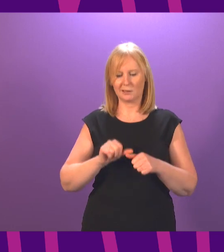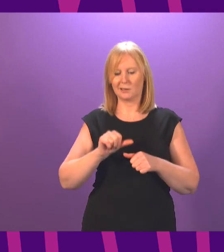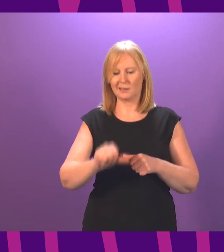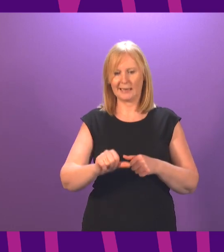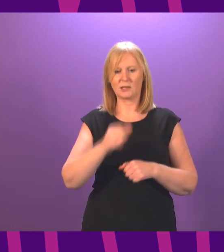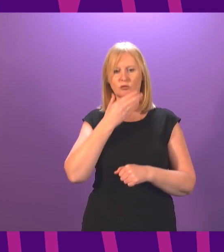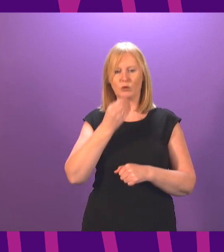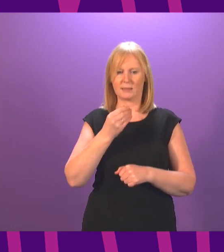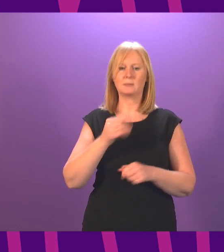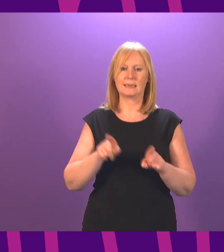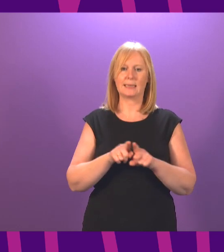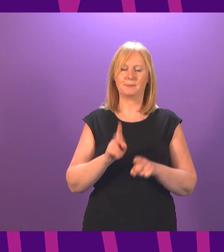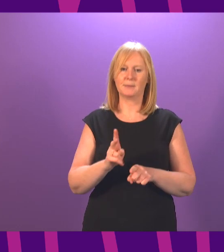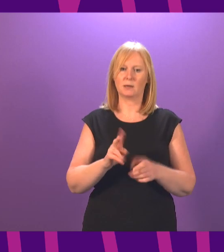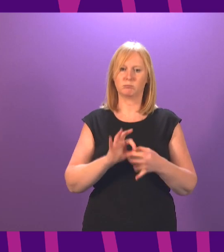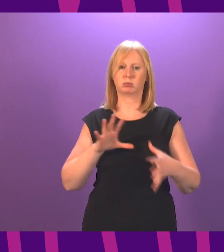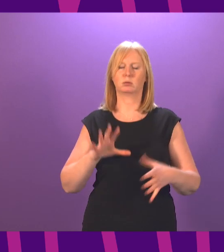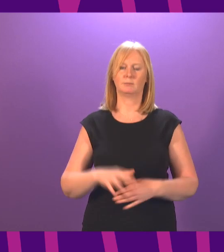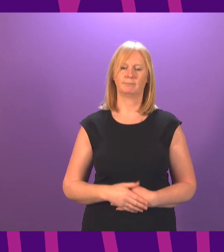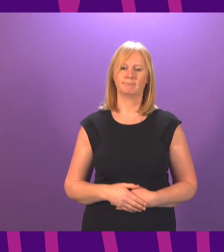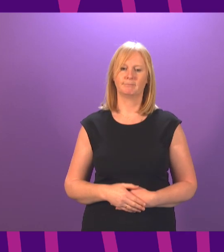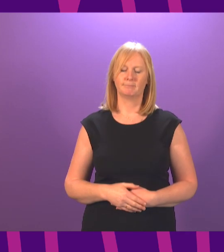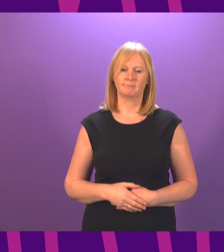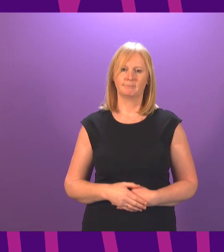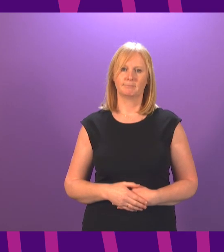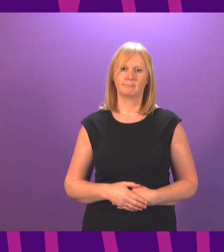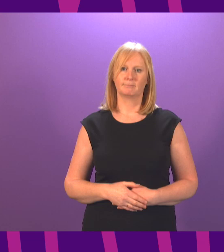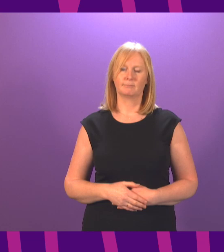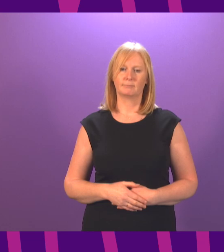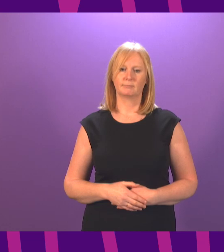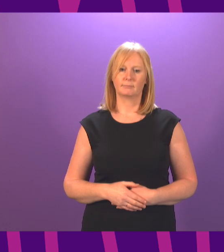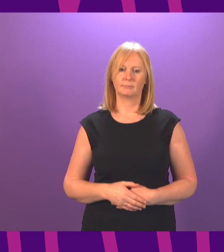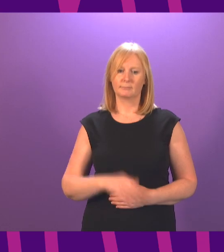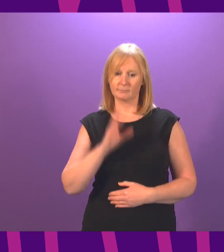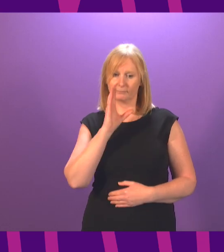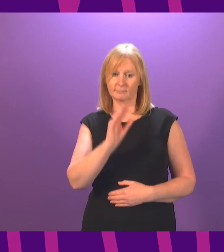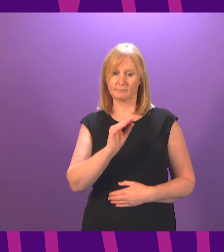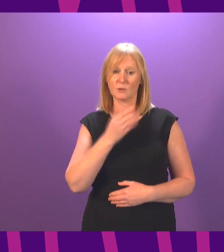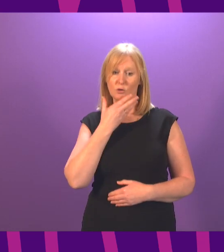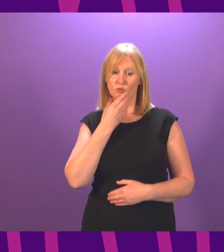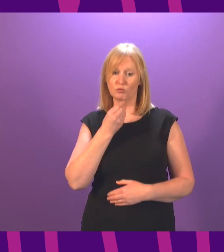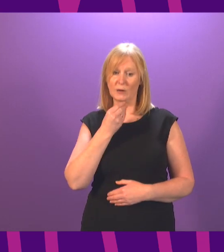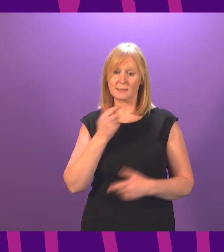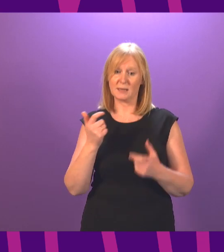next Christmas? The First Minister (Nicola Sturgeon): On a note of Christmas cheer, which I will